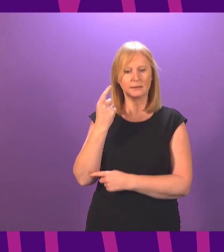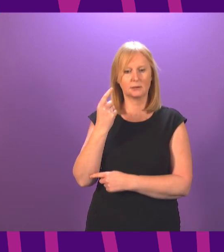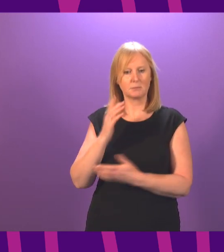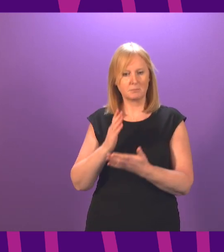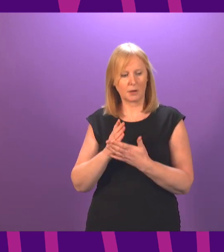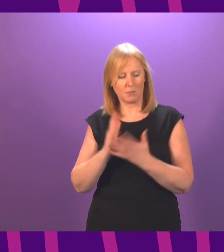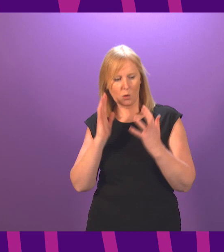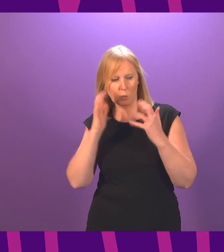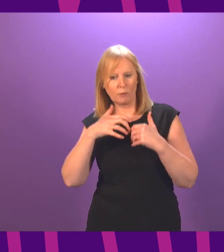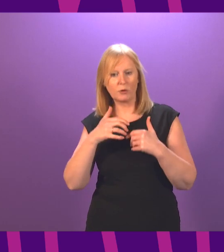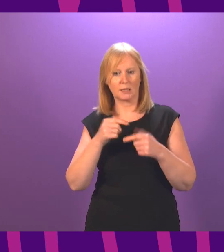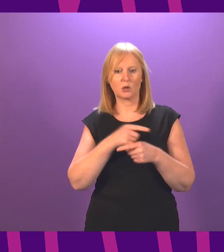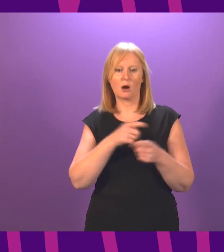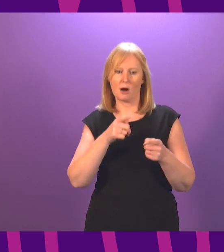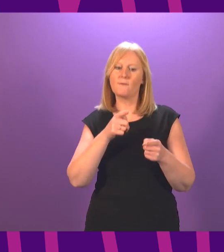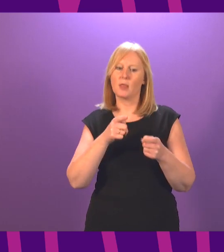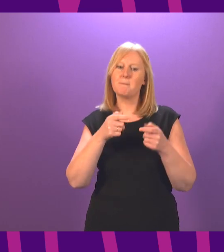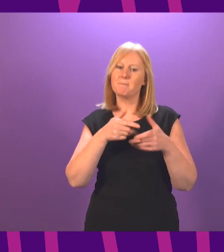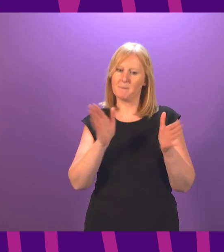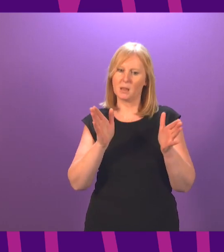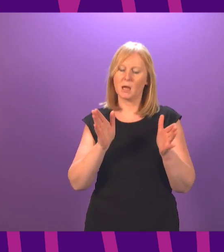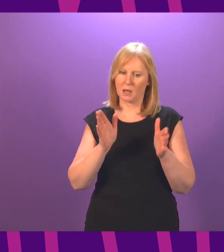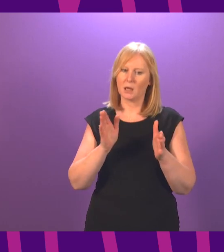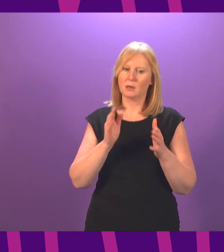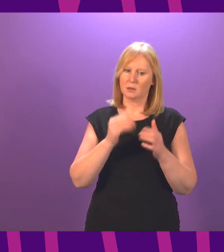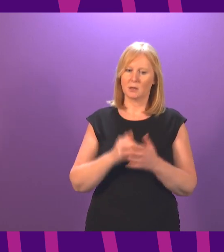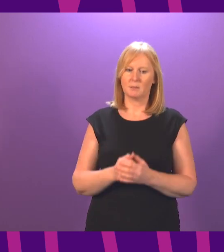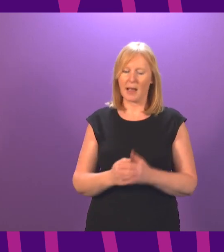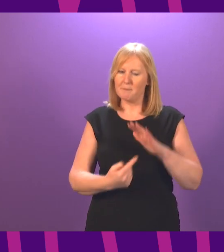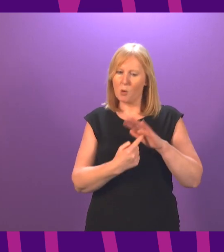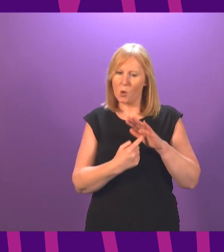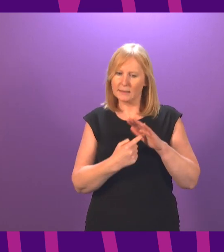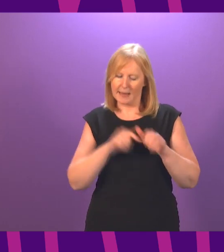concerns of the public on such issues, but I think that it is important that the processes